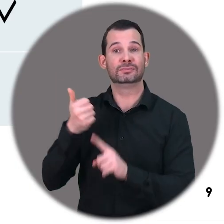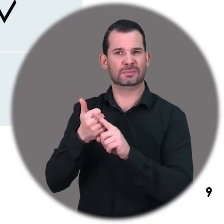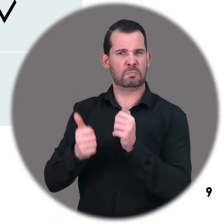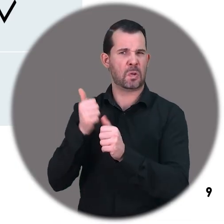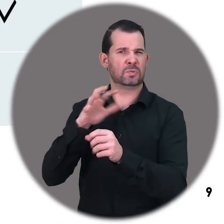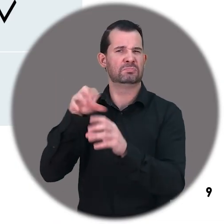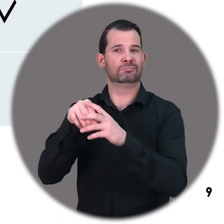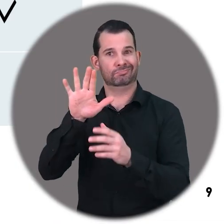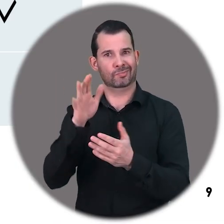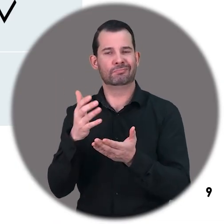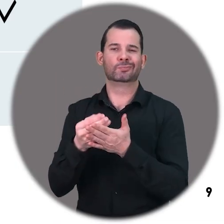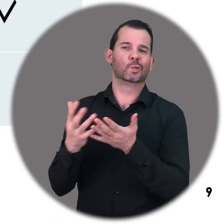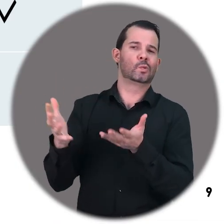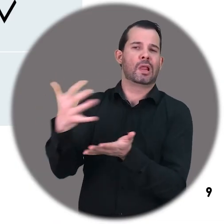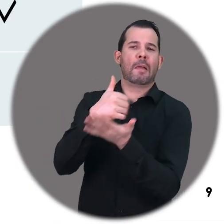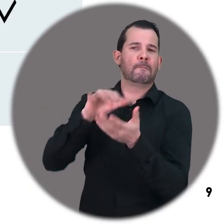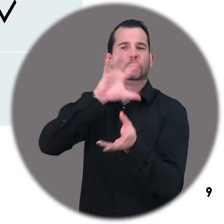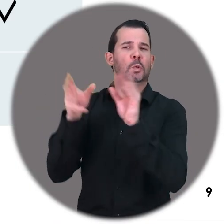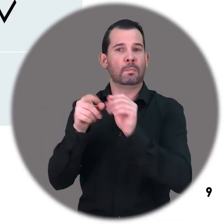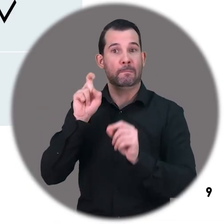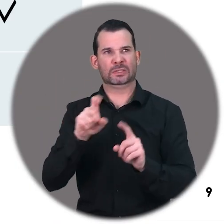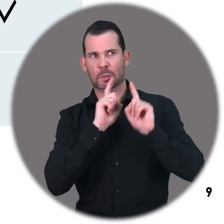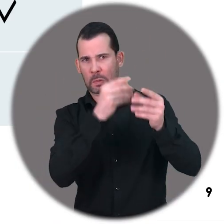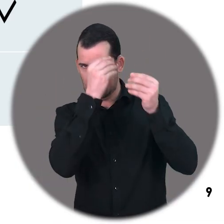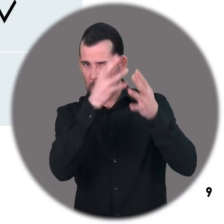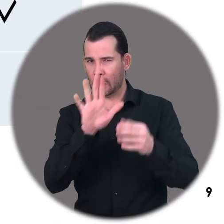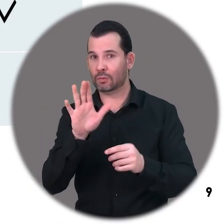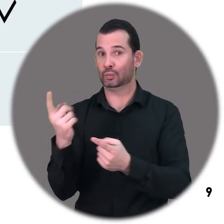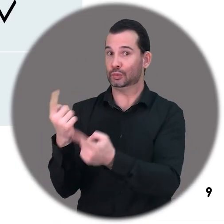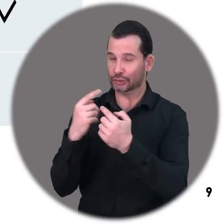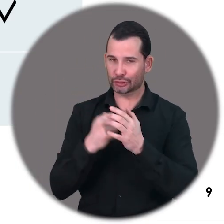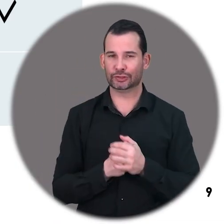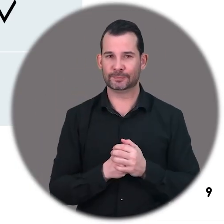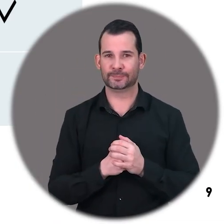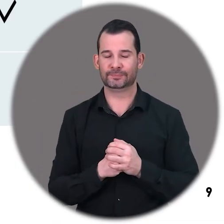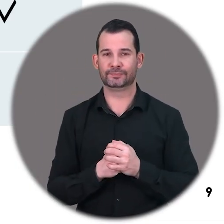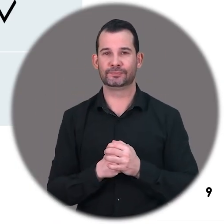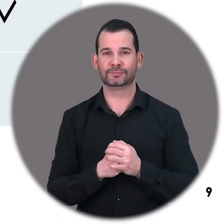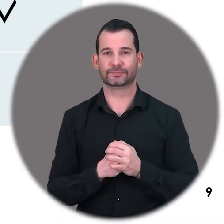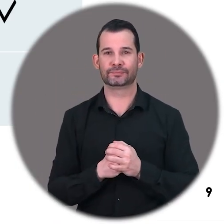which are mostly part of your total income and must be reported on your return.